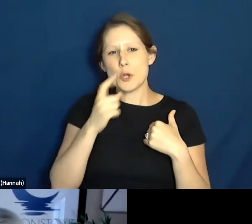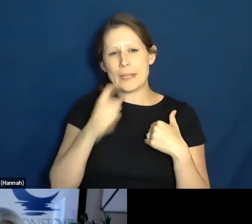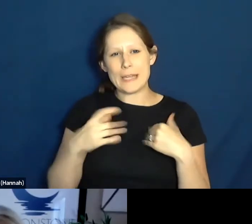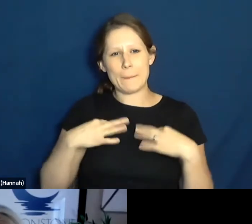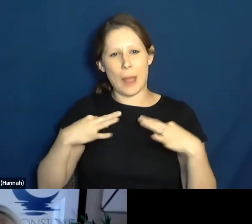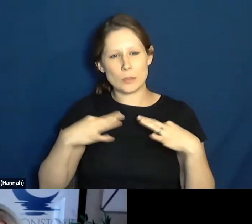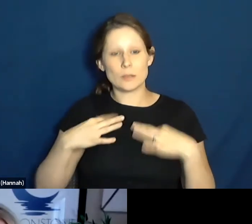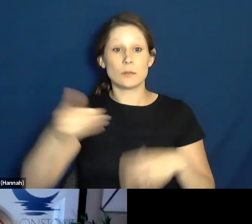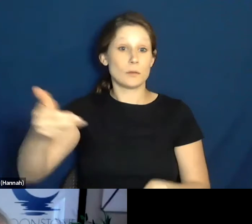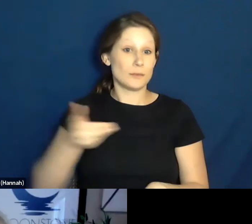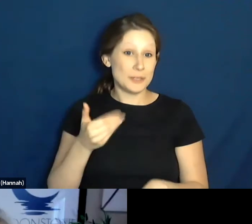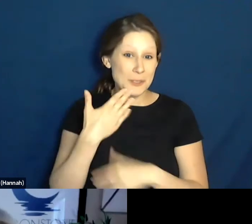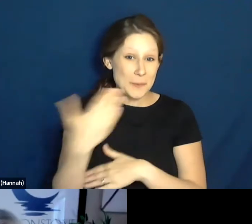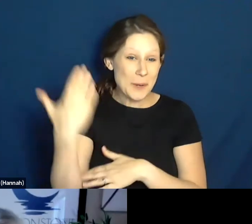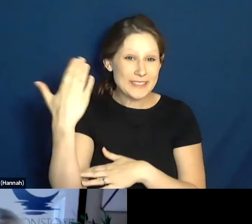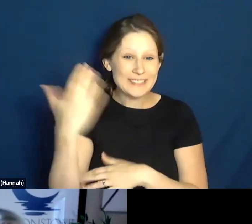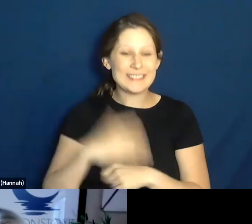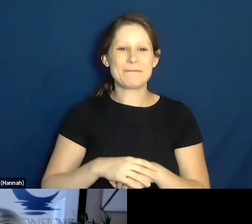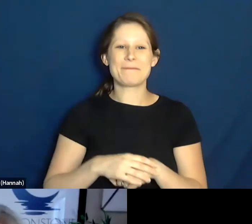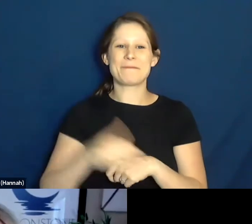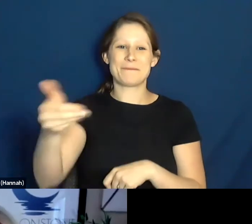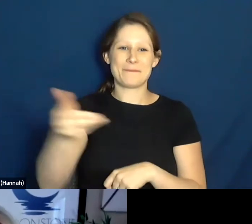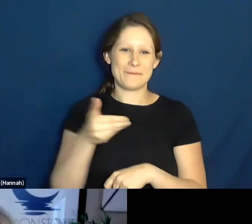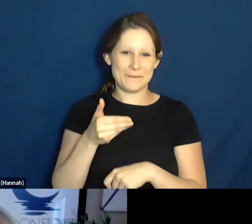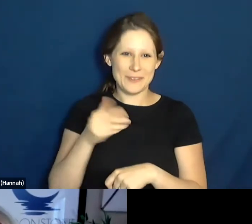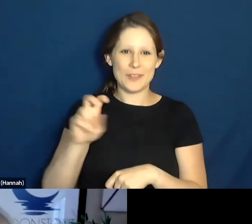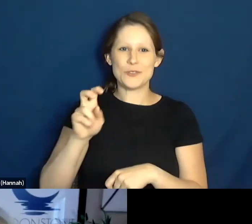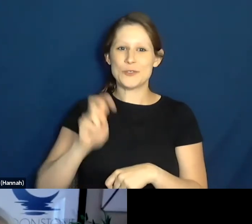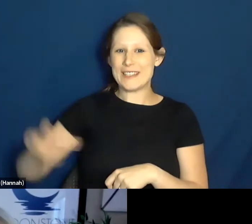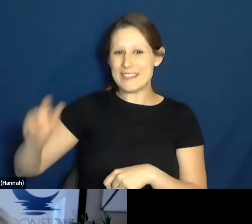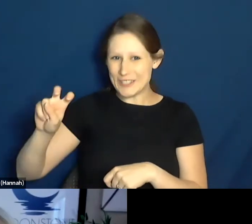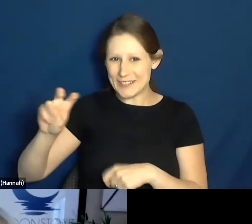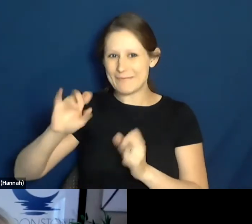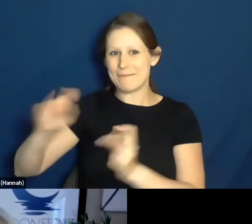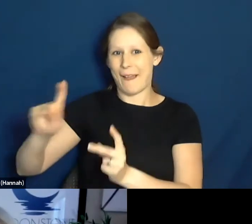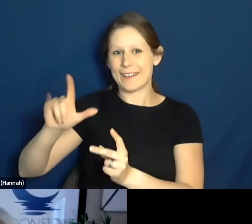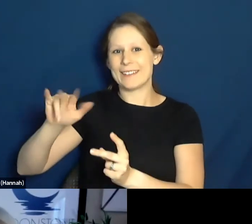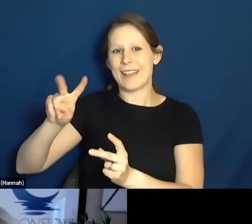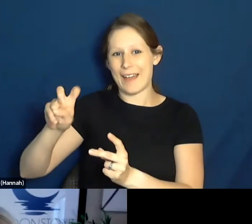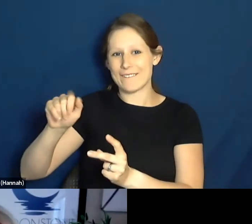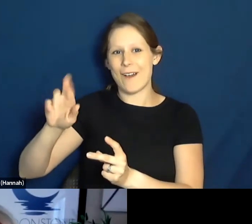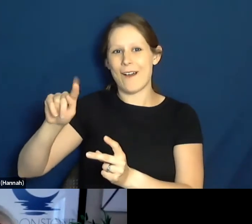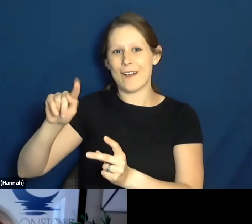and welcome to the Transitioning Back into Live Arts webinar. The today,